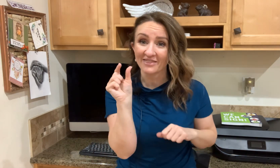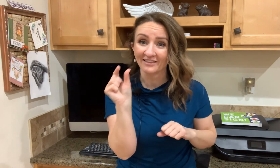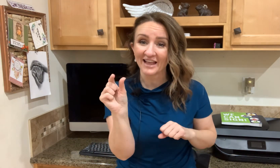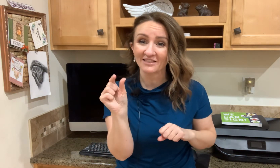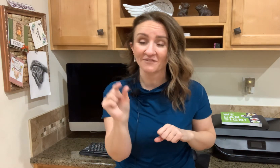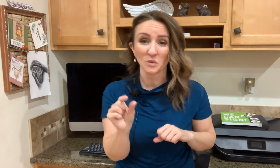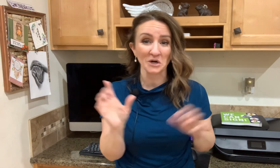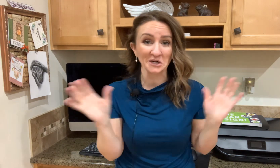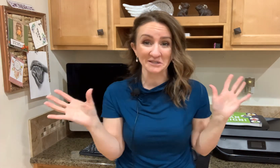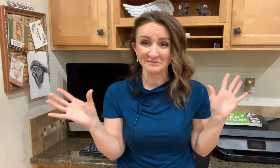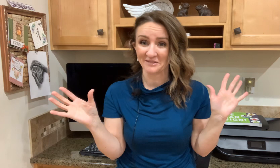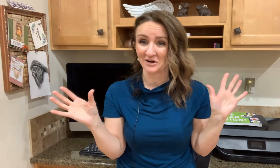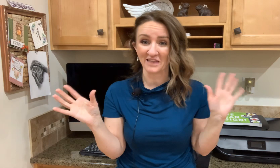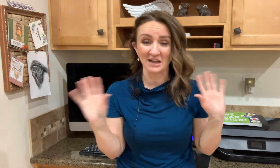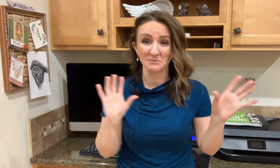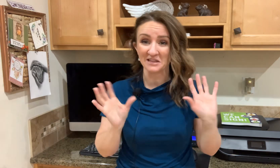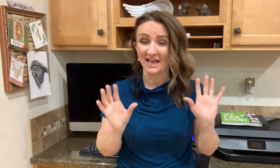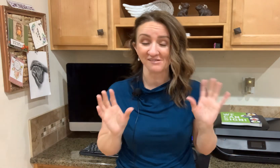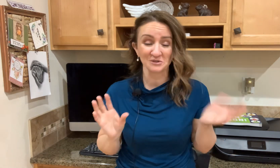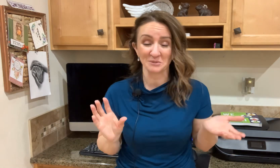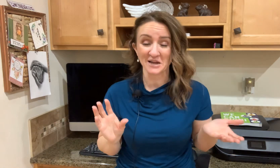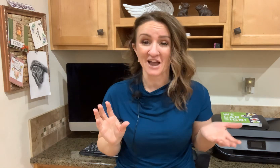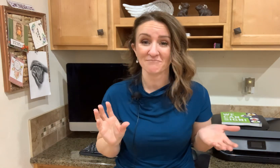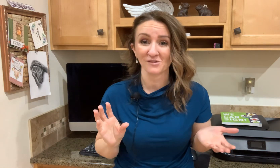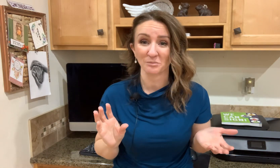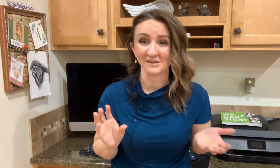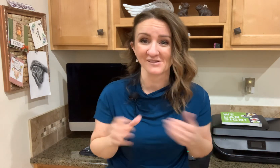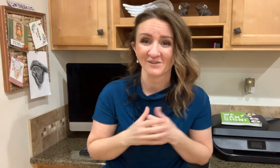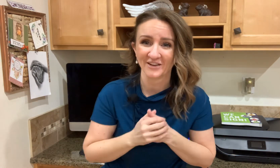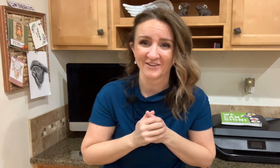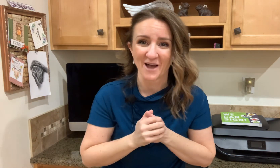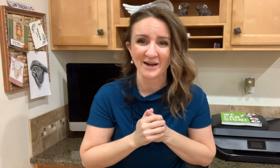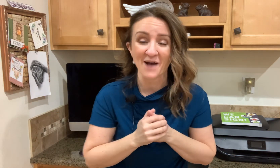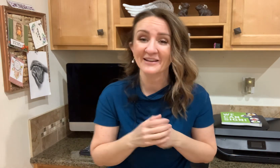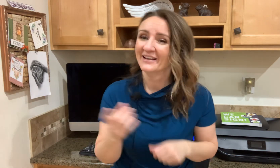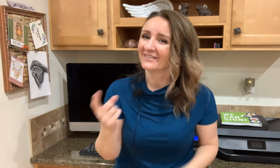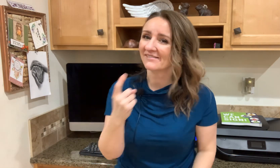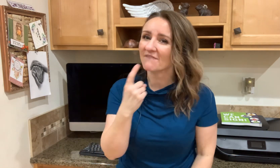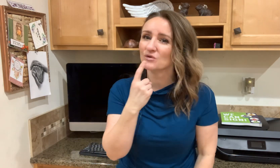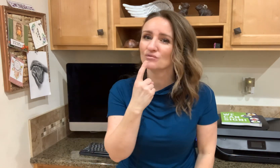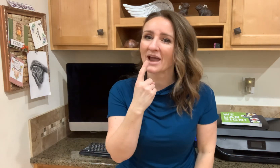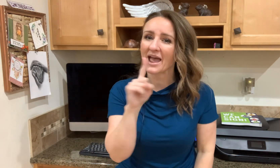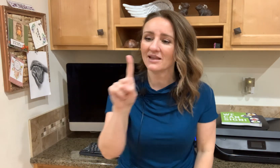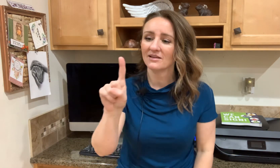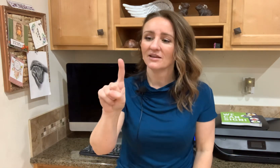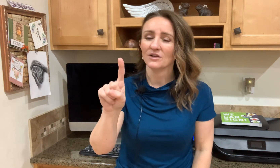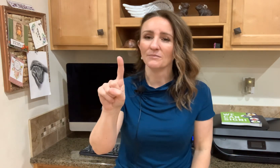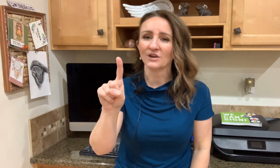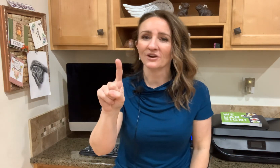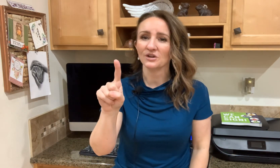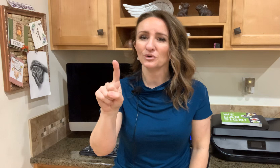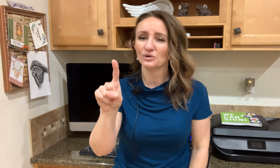the length of the word, there could be, that should be enough puzzle pieces to figure that one out. The sign for red you make your, you use